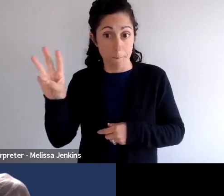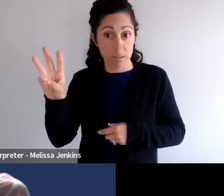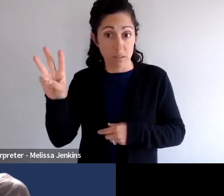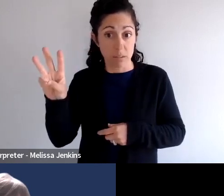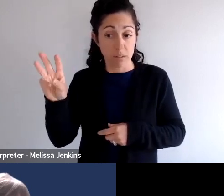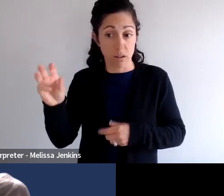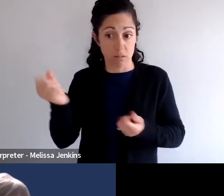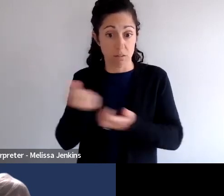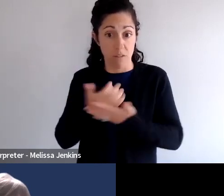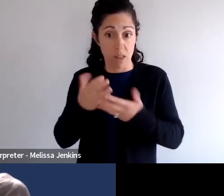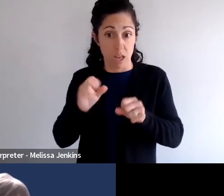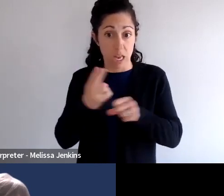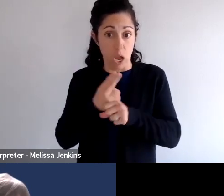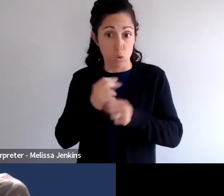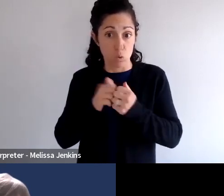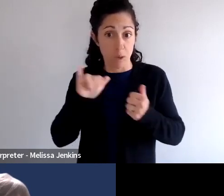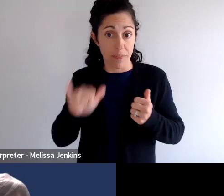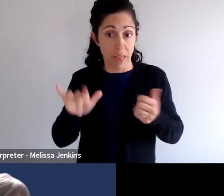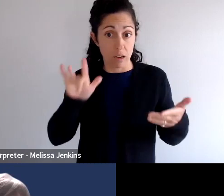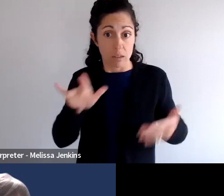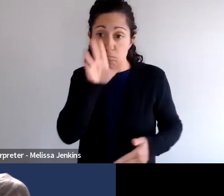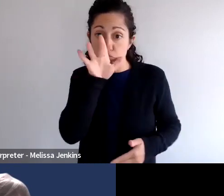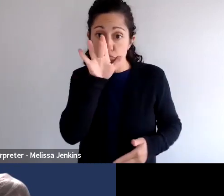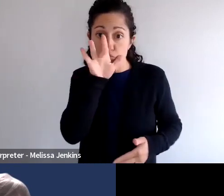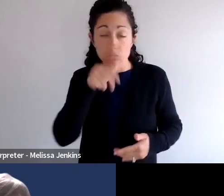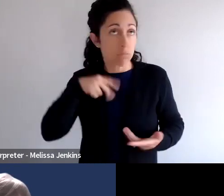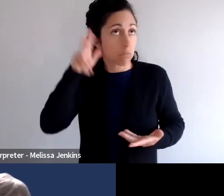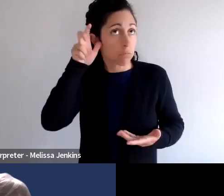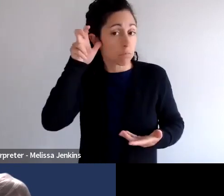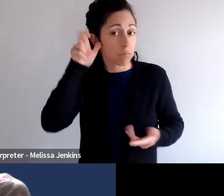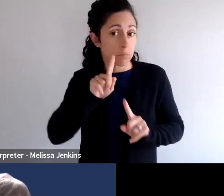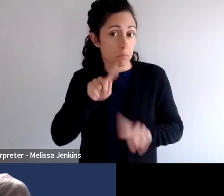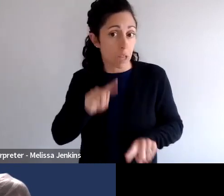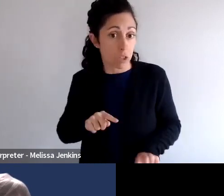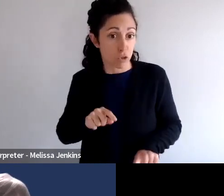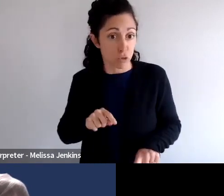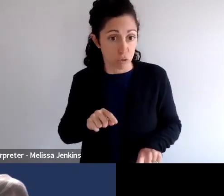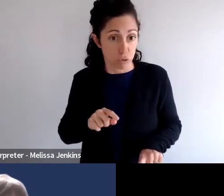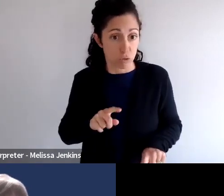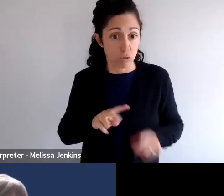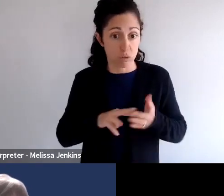um accessible through the voiceover feature, in other words, will all icons be identified